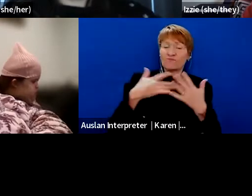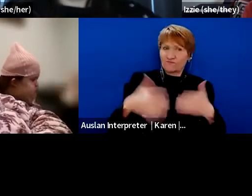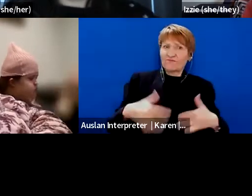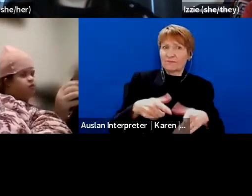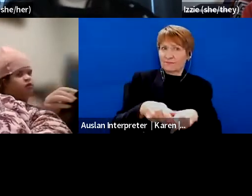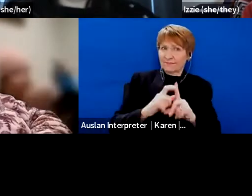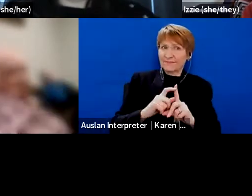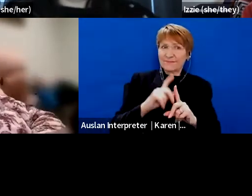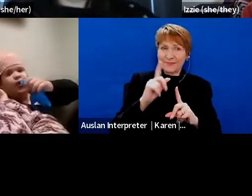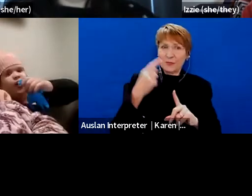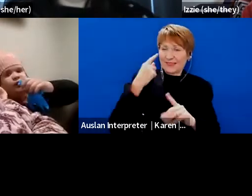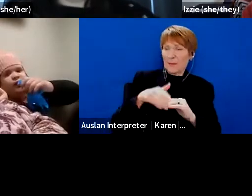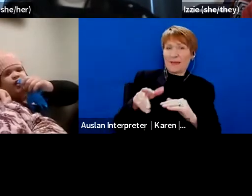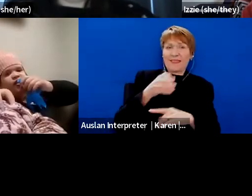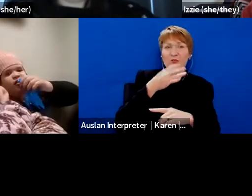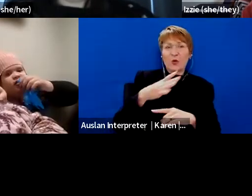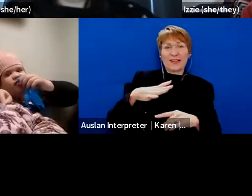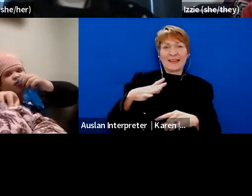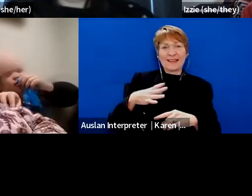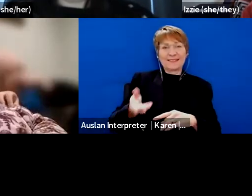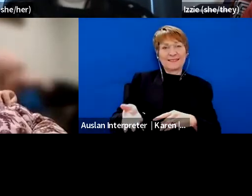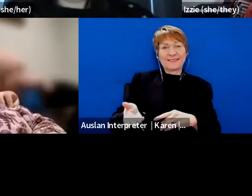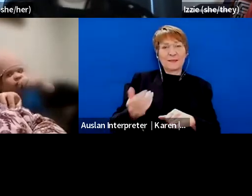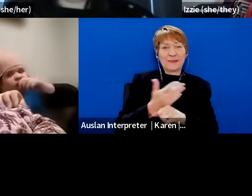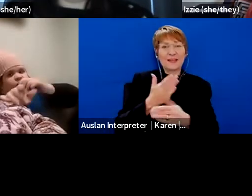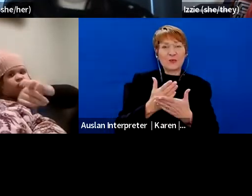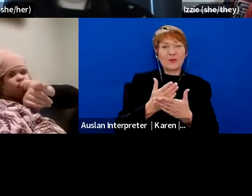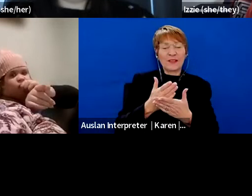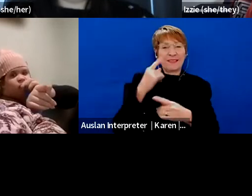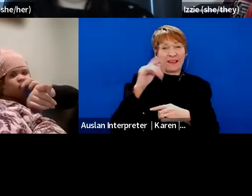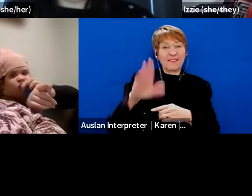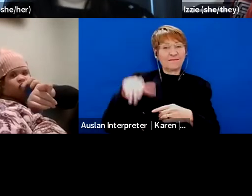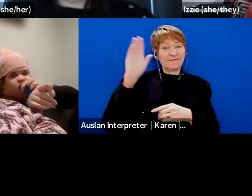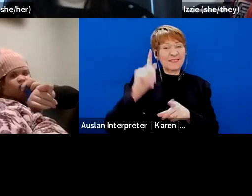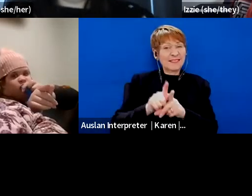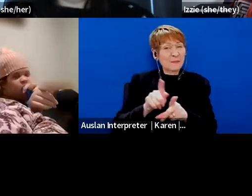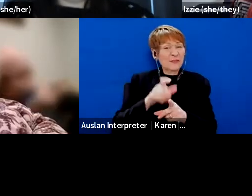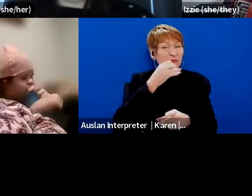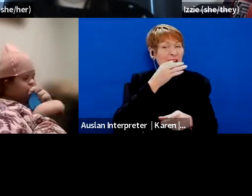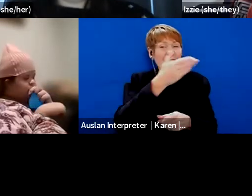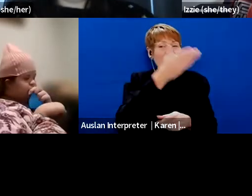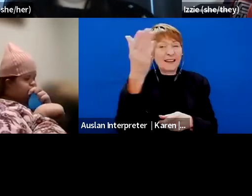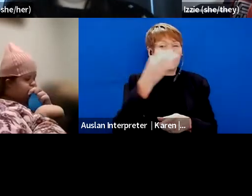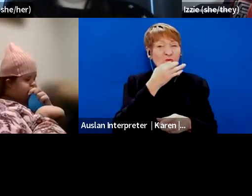You know tending to your child's needs and making sure that they get to help that child.